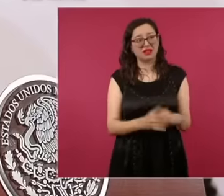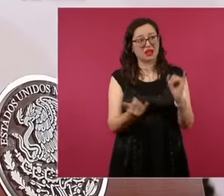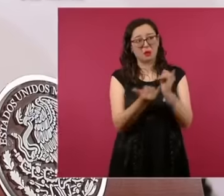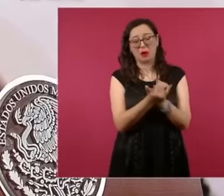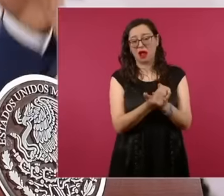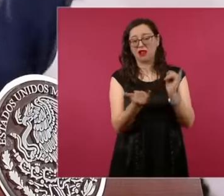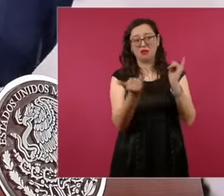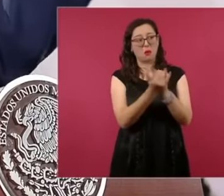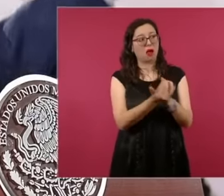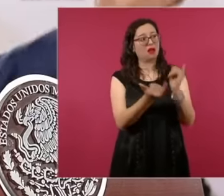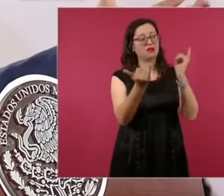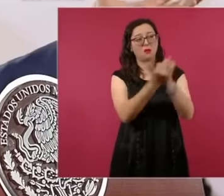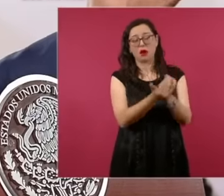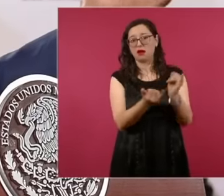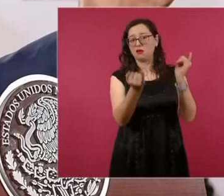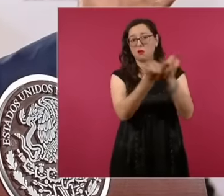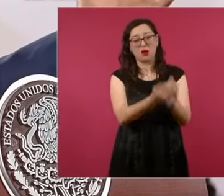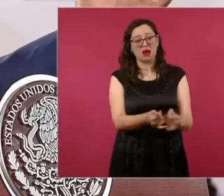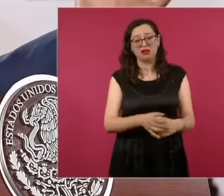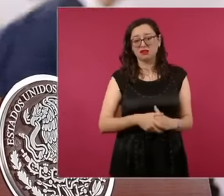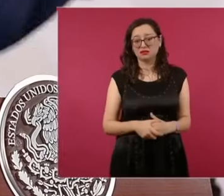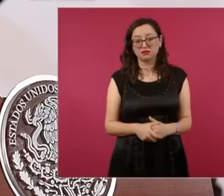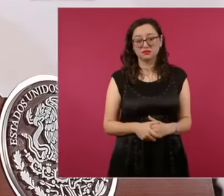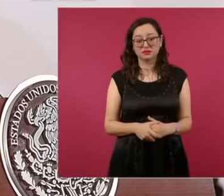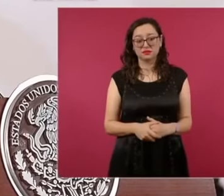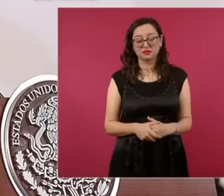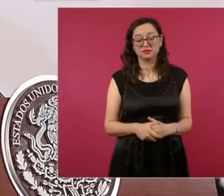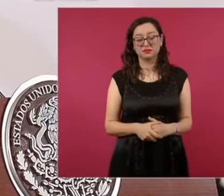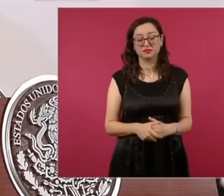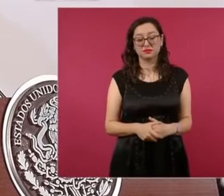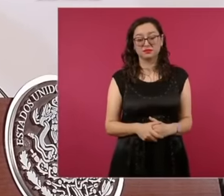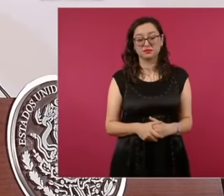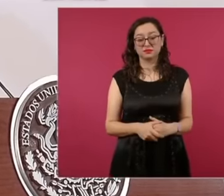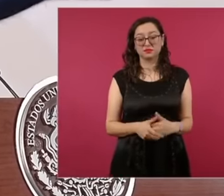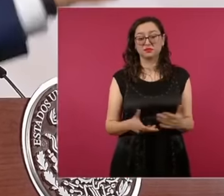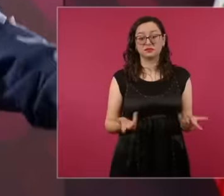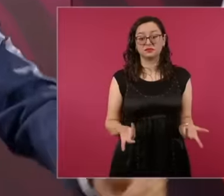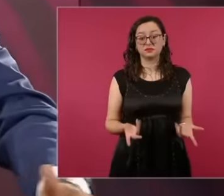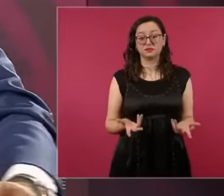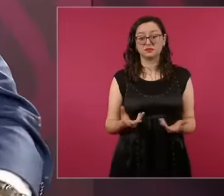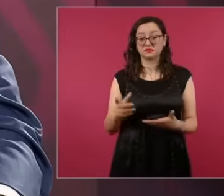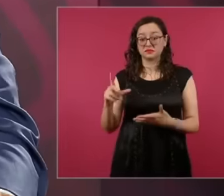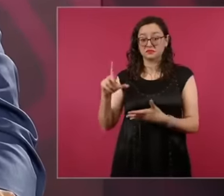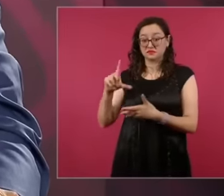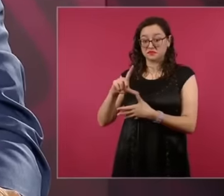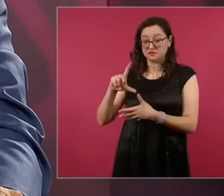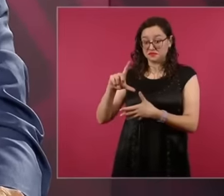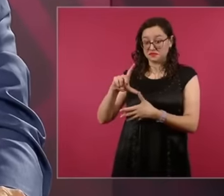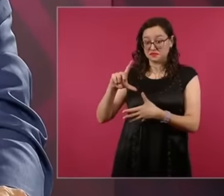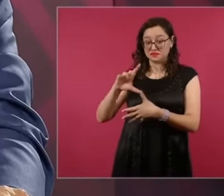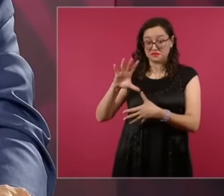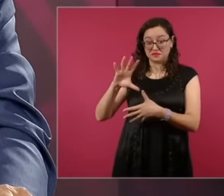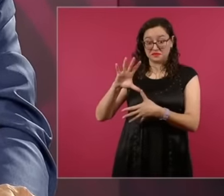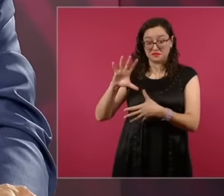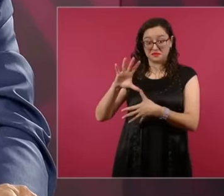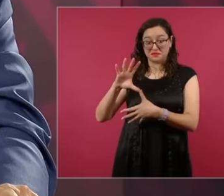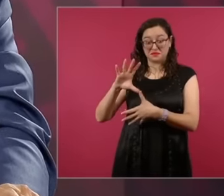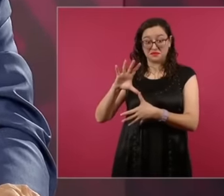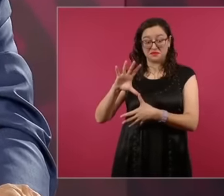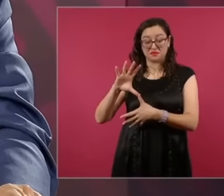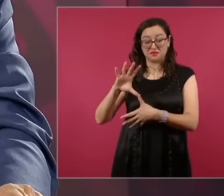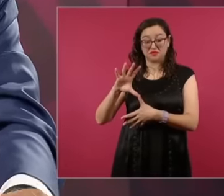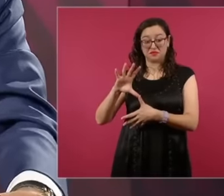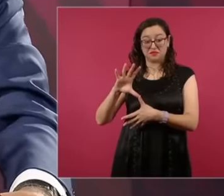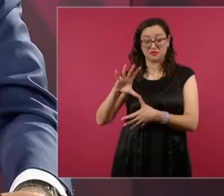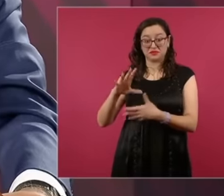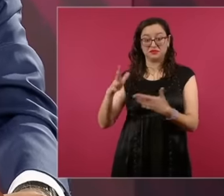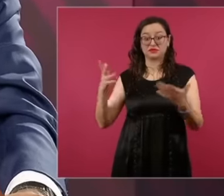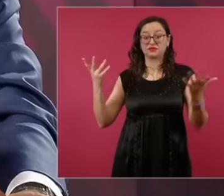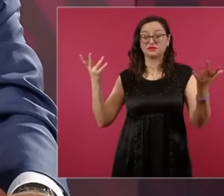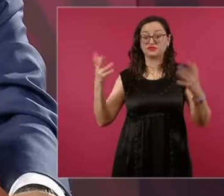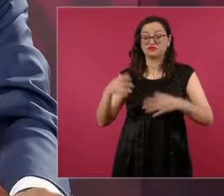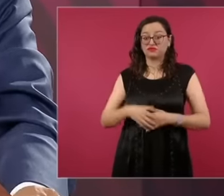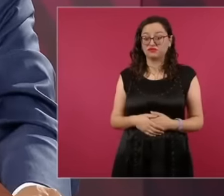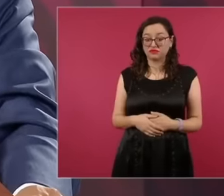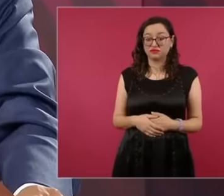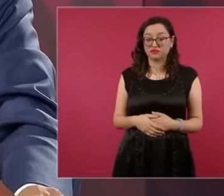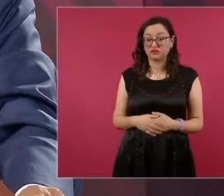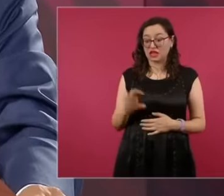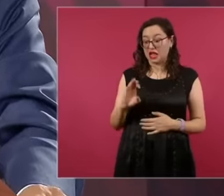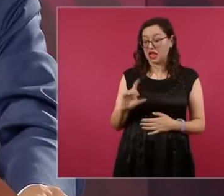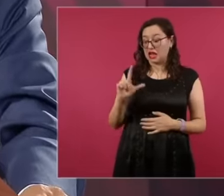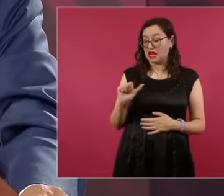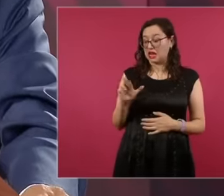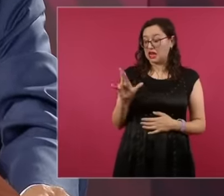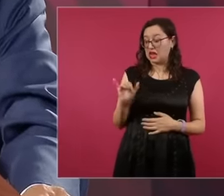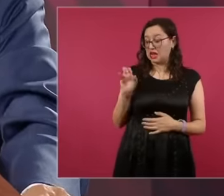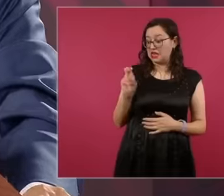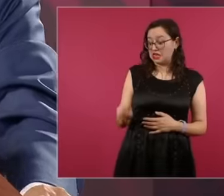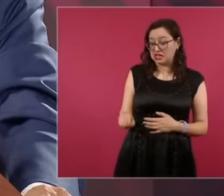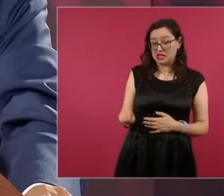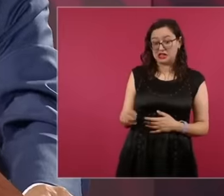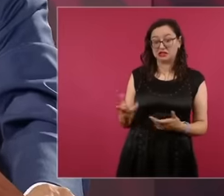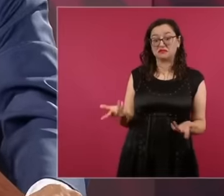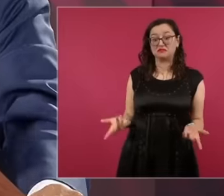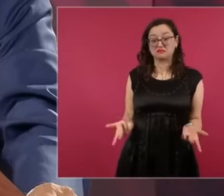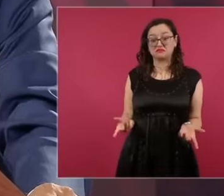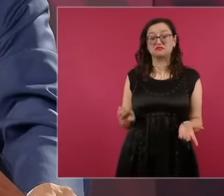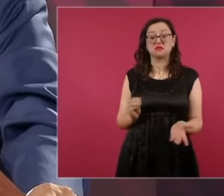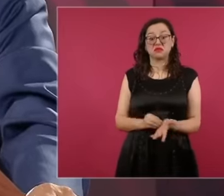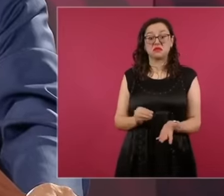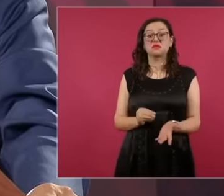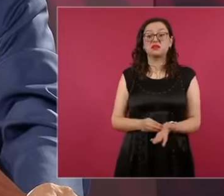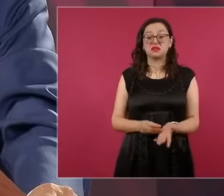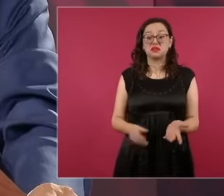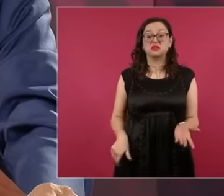the majority, and here in our America, as Mart would say, there it is still, El Clarín just came,